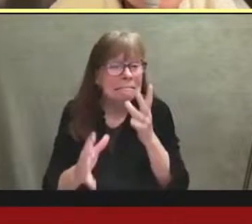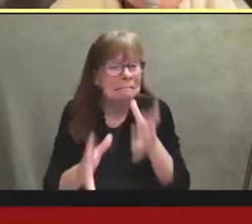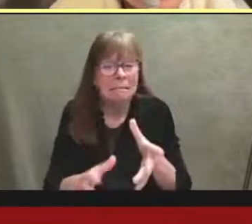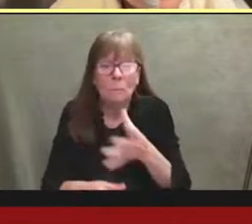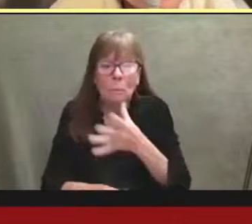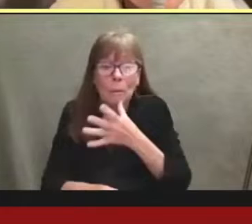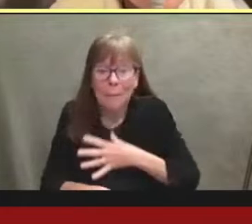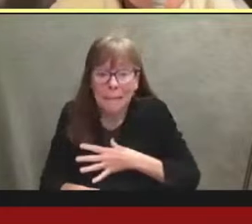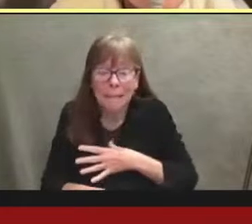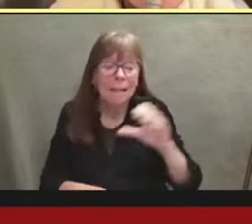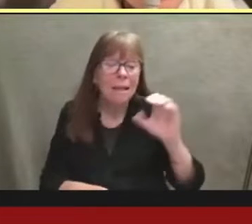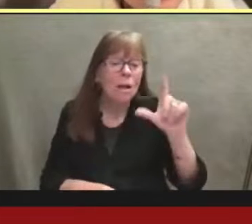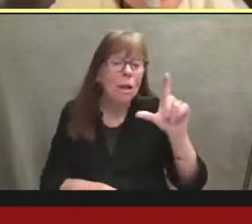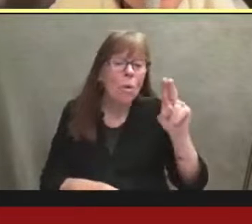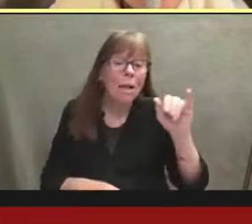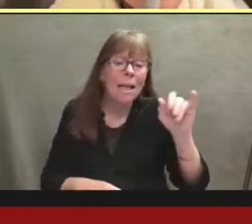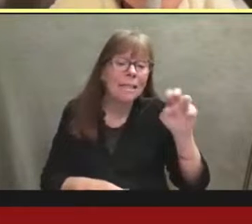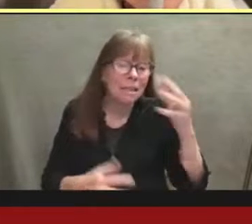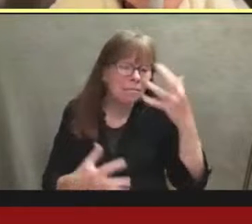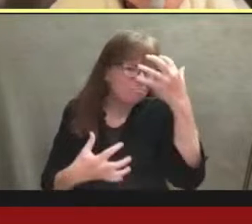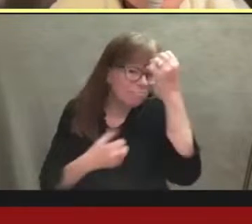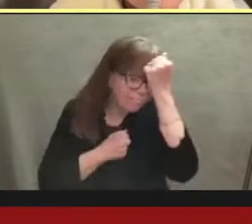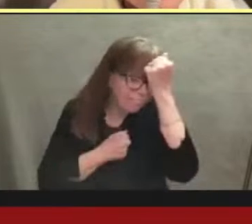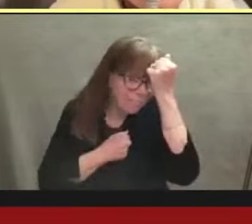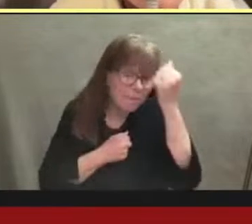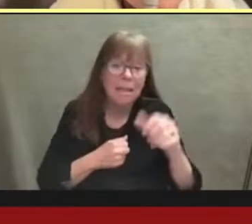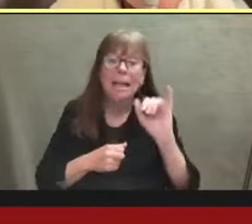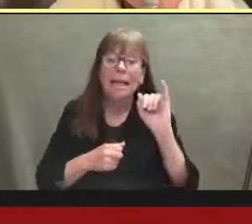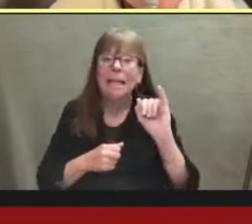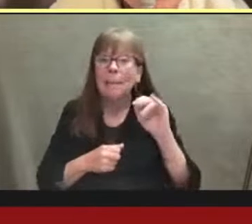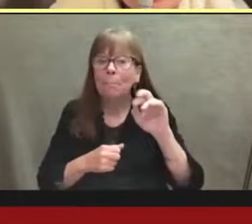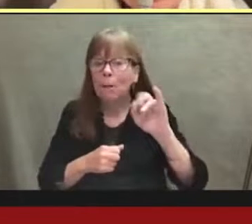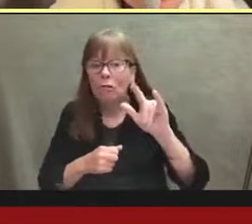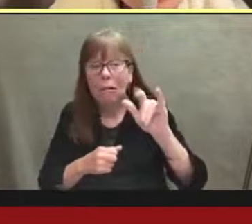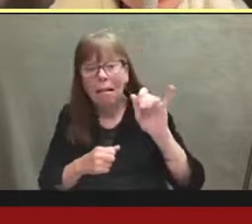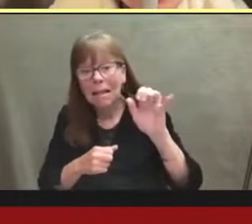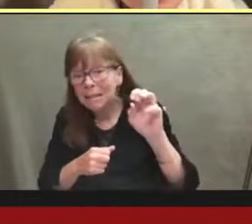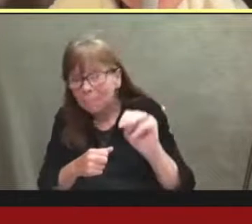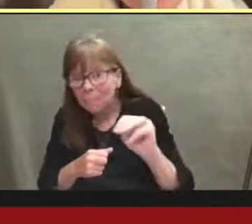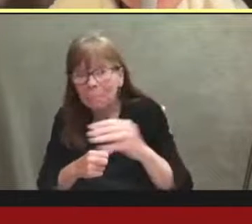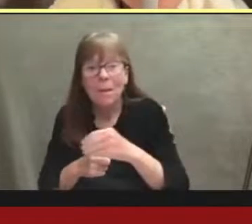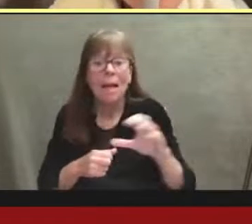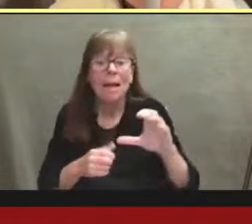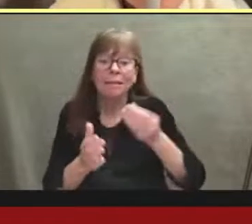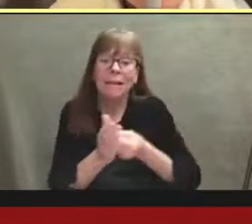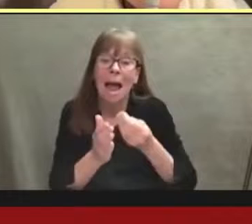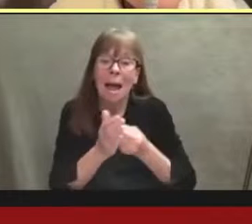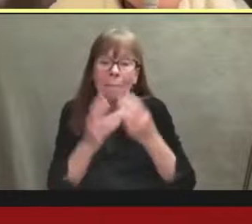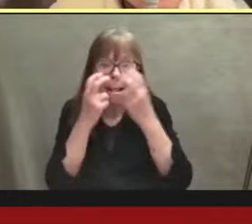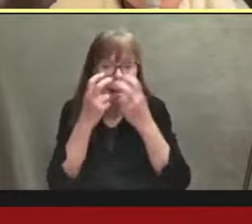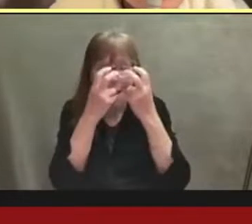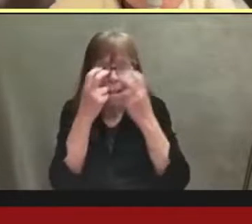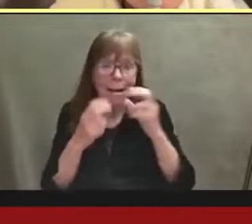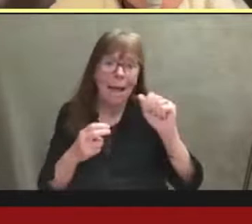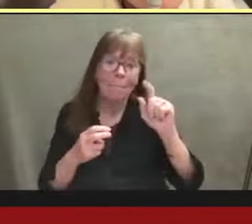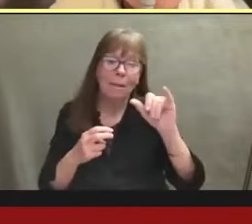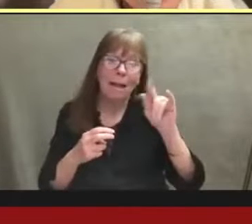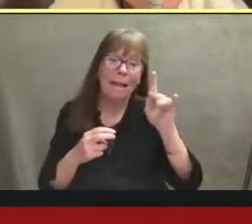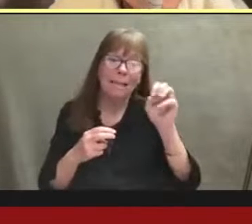This systemic oppression leads to people and society determining people's value